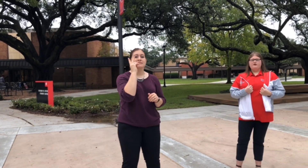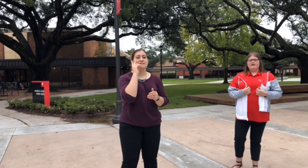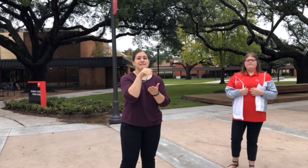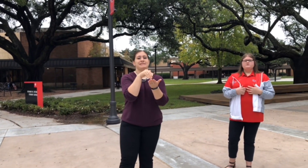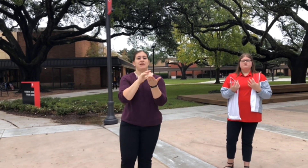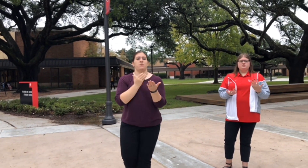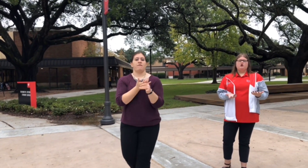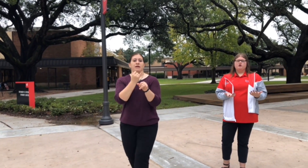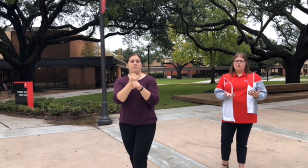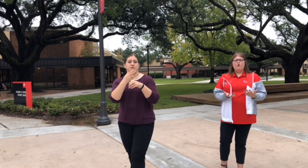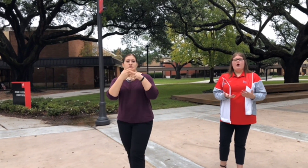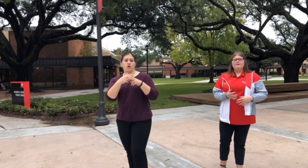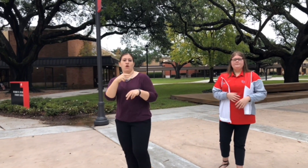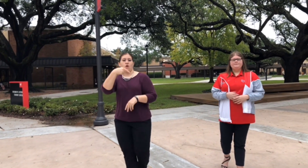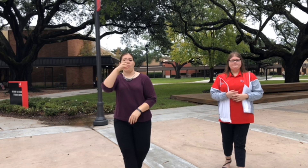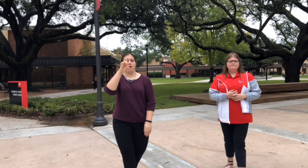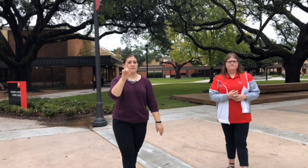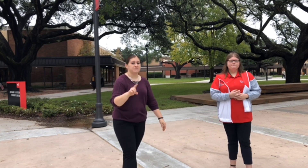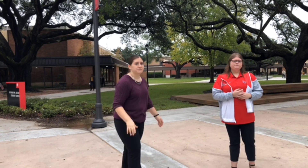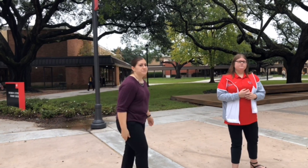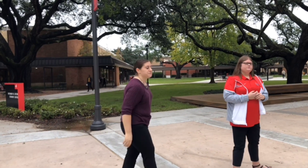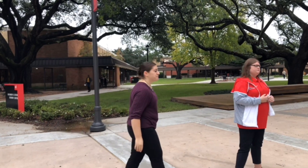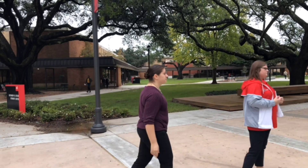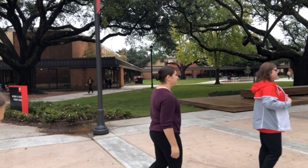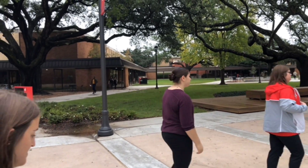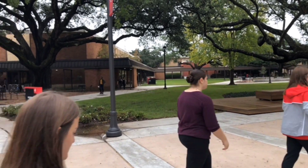of our campus which is called our "Quad."